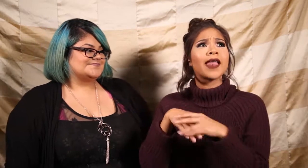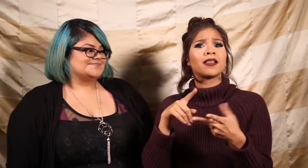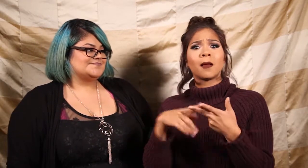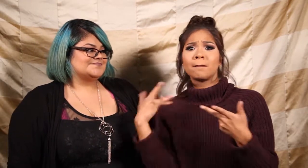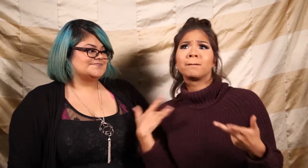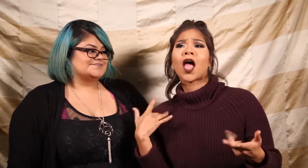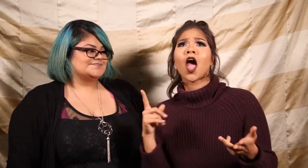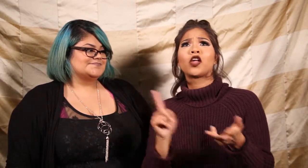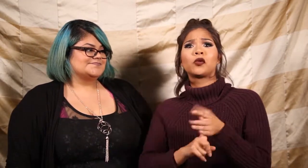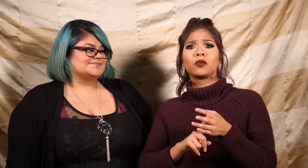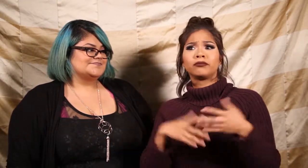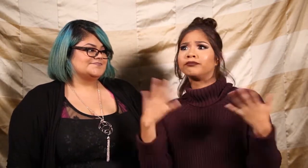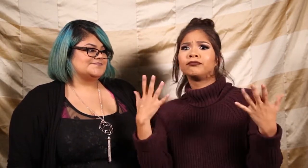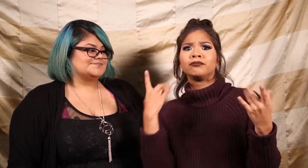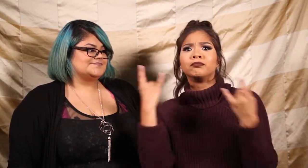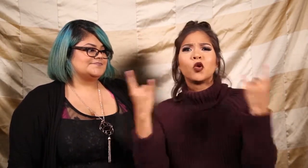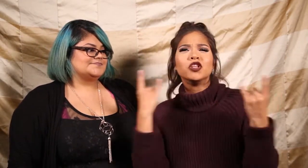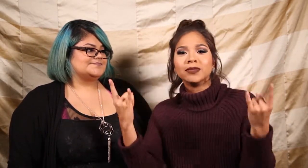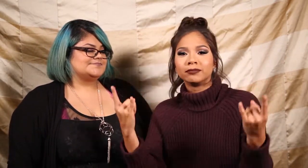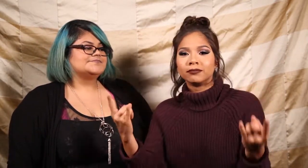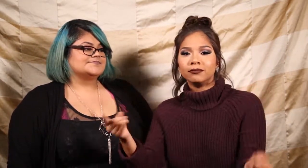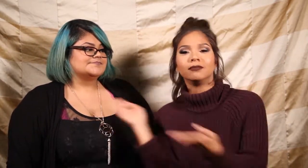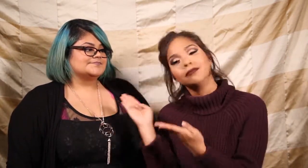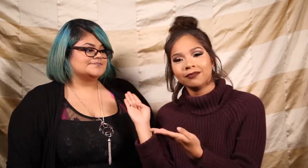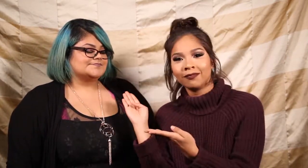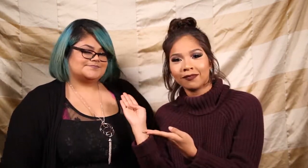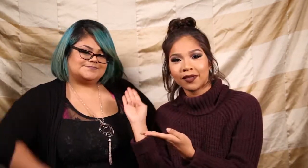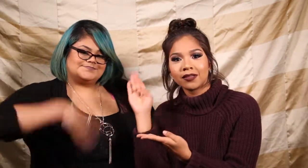modeling... or anything... SHE IS YOUR GIRL!!! she is deaf and amazing